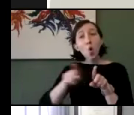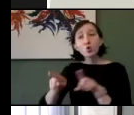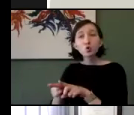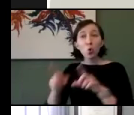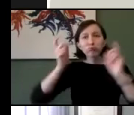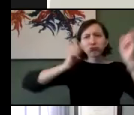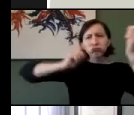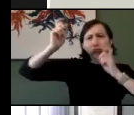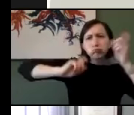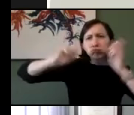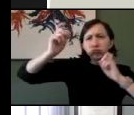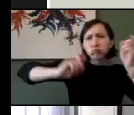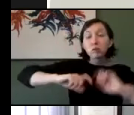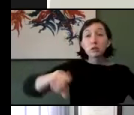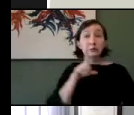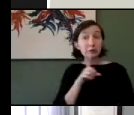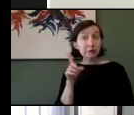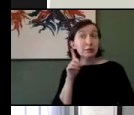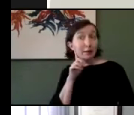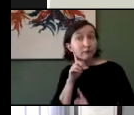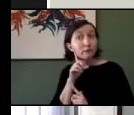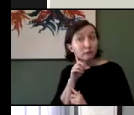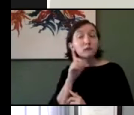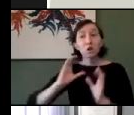Deaf individuals who communicate with sign language